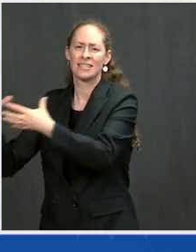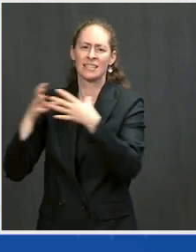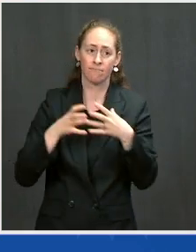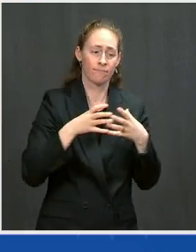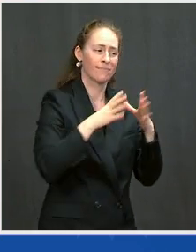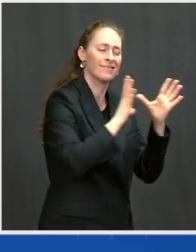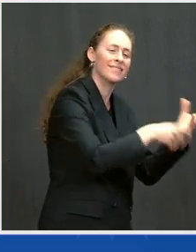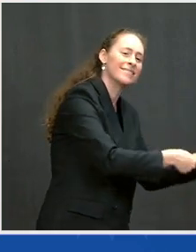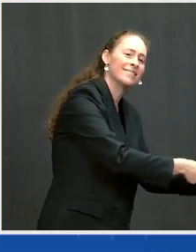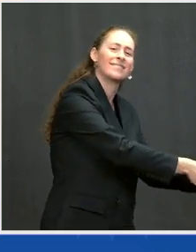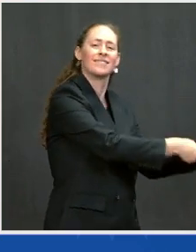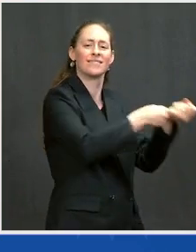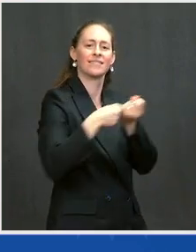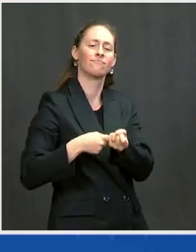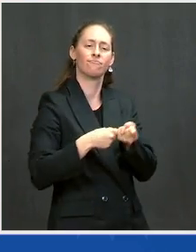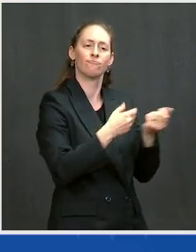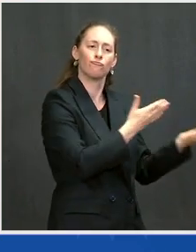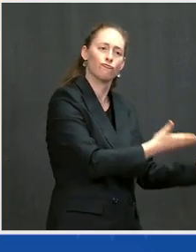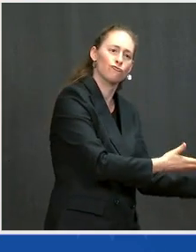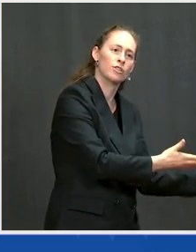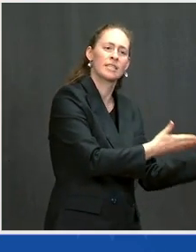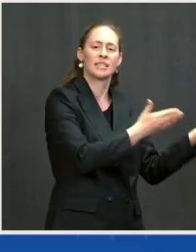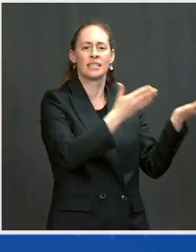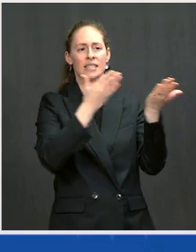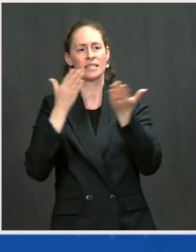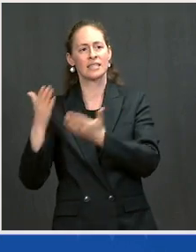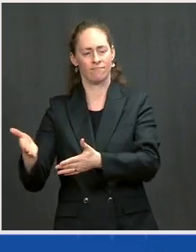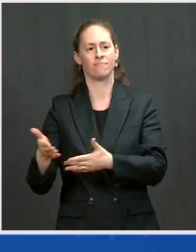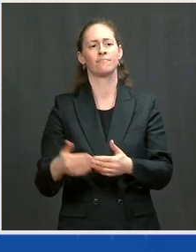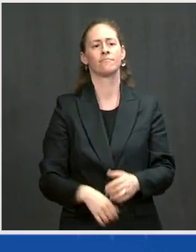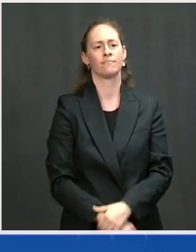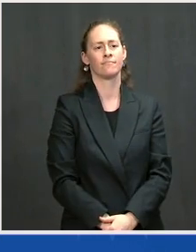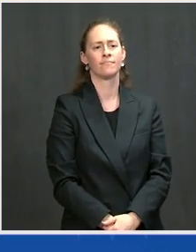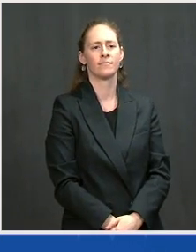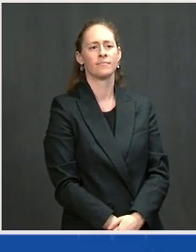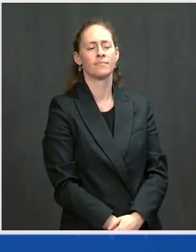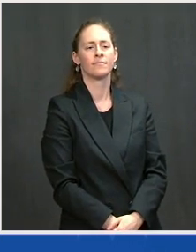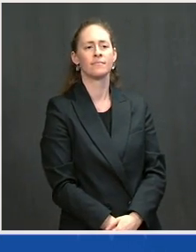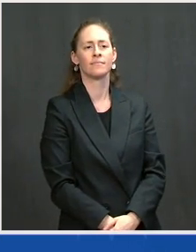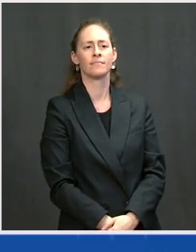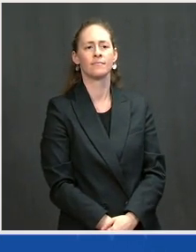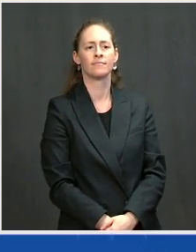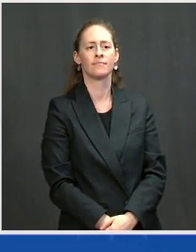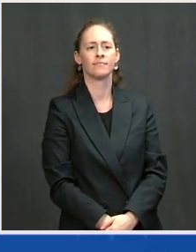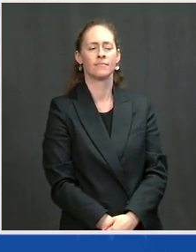Ultimately, the Rangers succeeded in retrieving First Lieutenant Puckett and they moved to the bottom of the hill